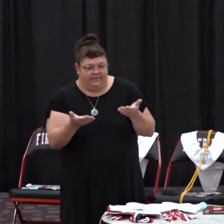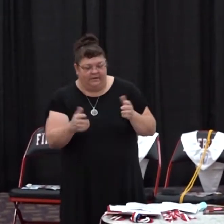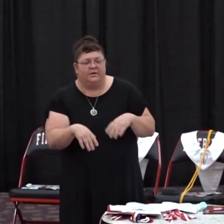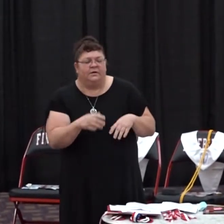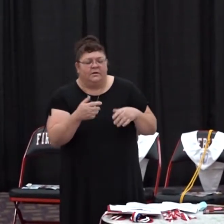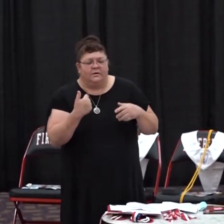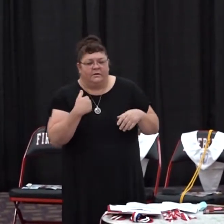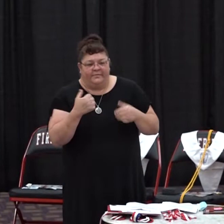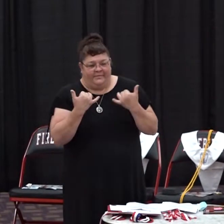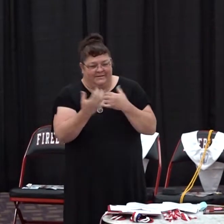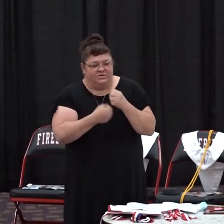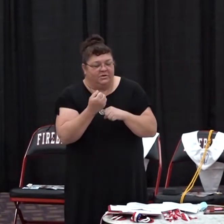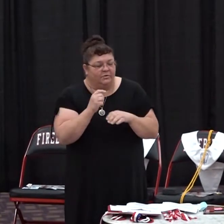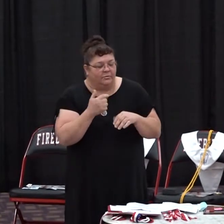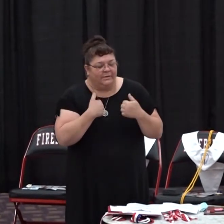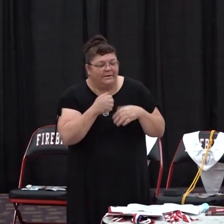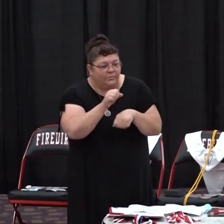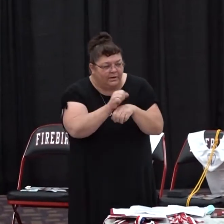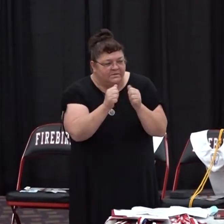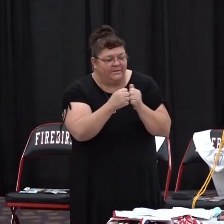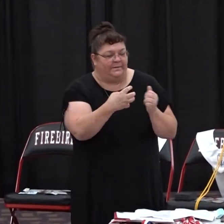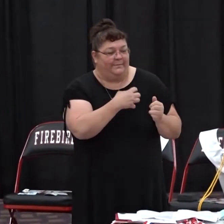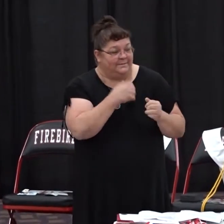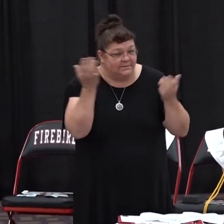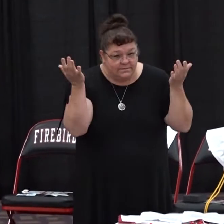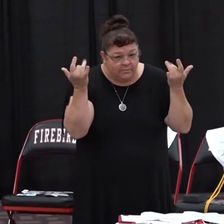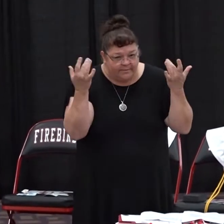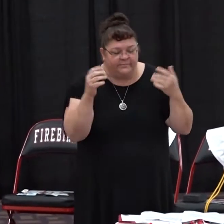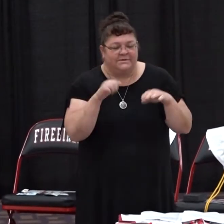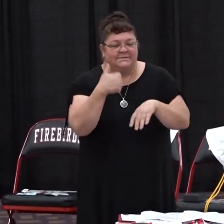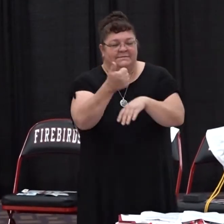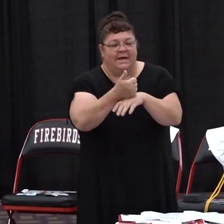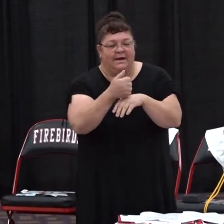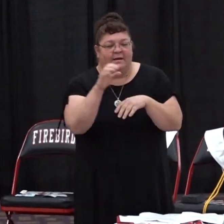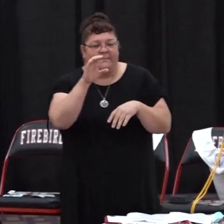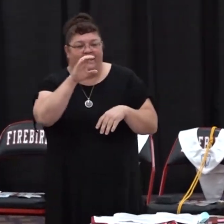We worked at lot with the police officers here. And this year,